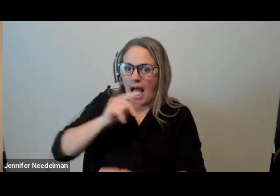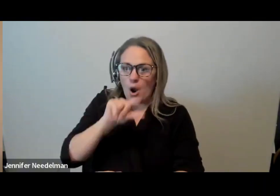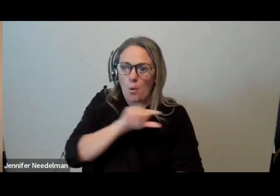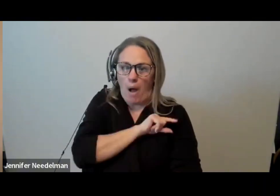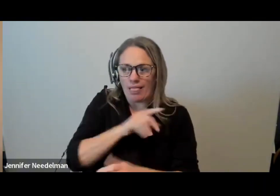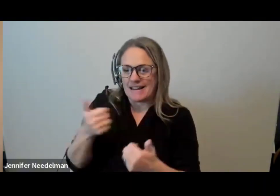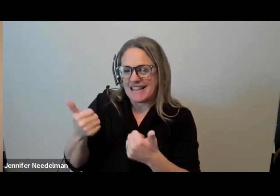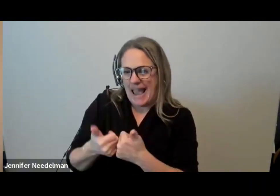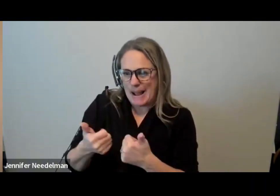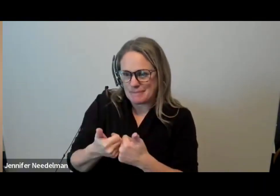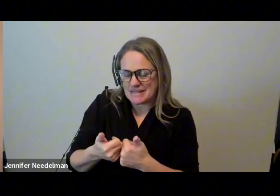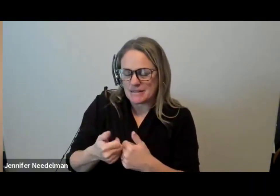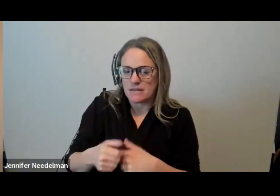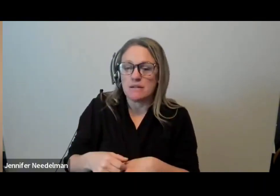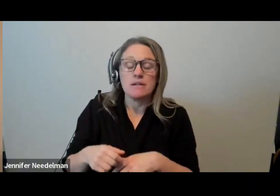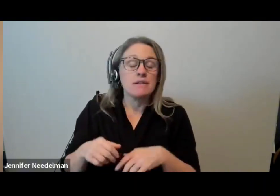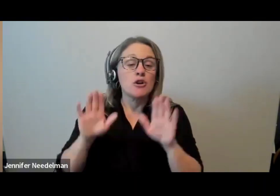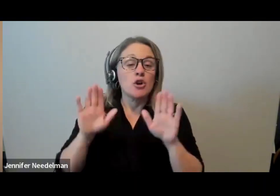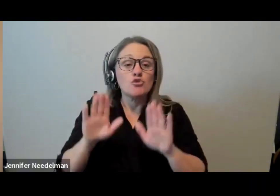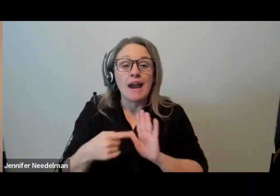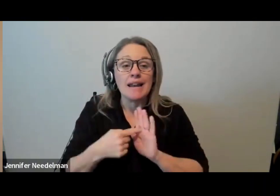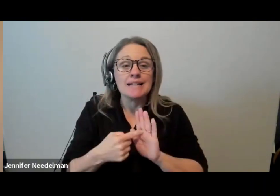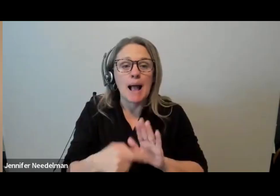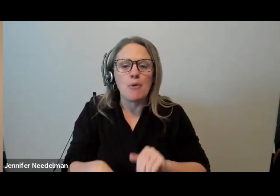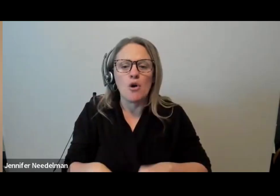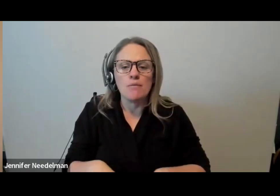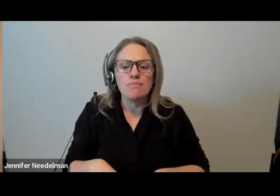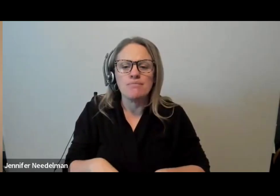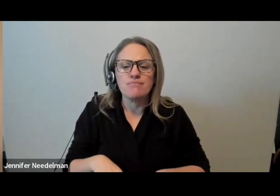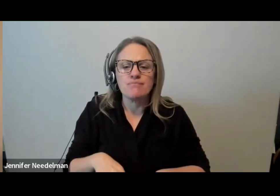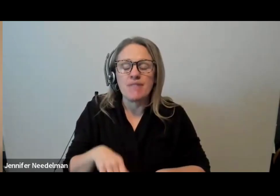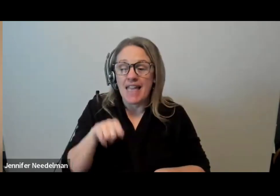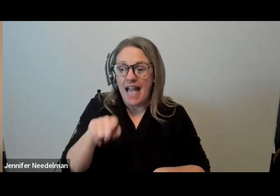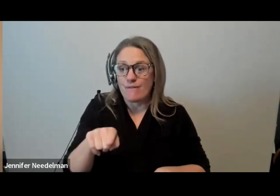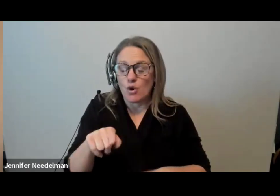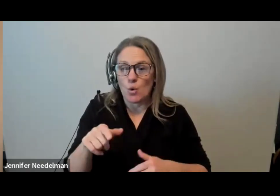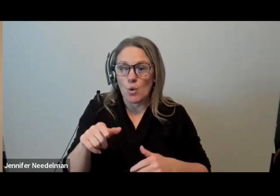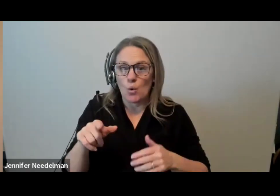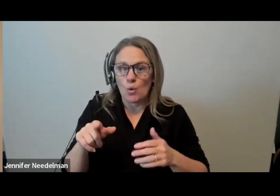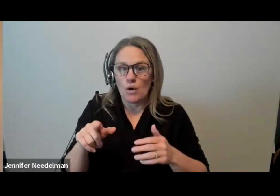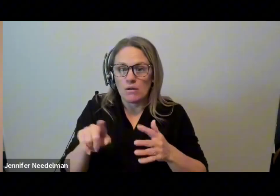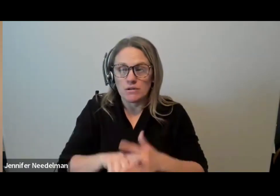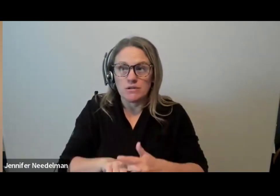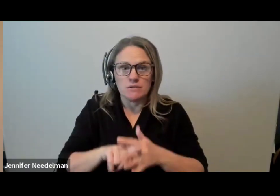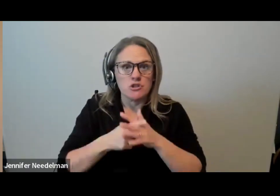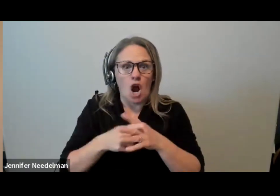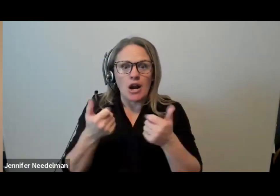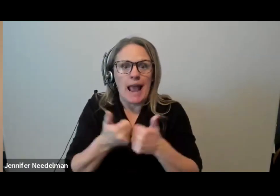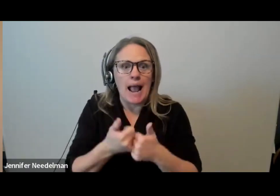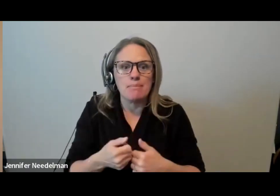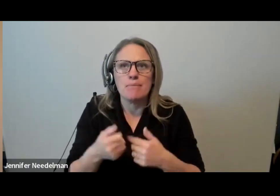And here's a great example. Have you ever just jumped into a game? You play the first, I don't know, 30 minutes